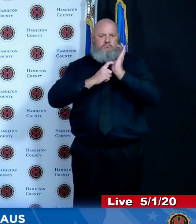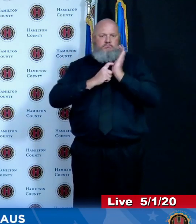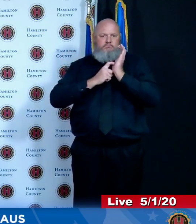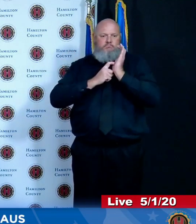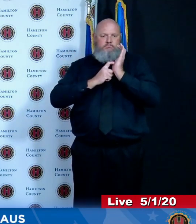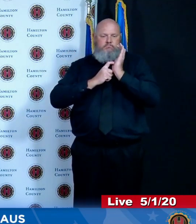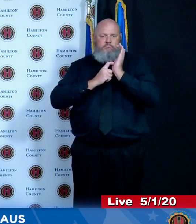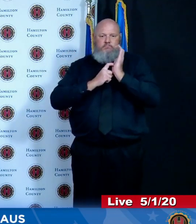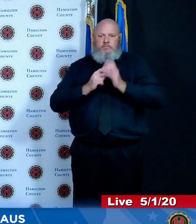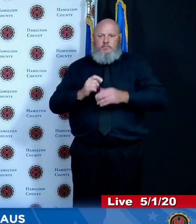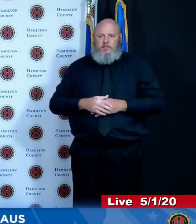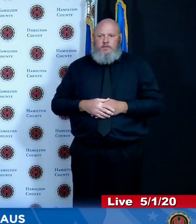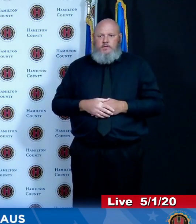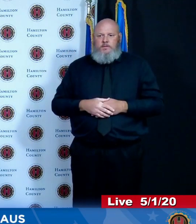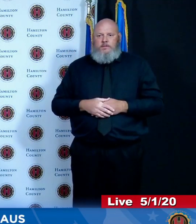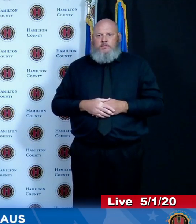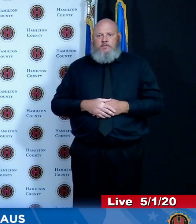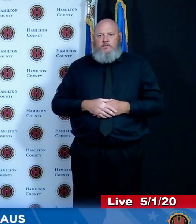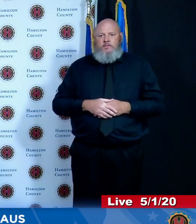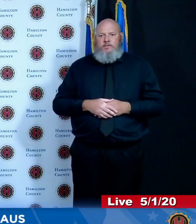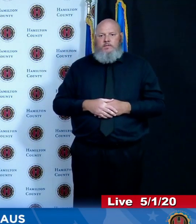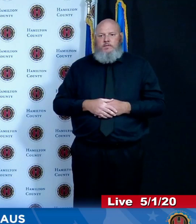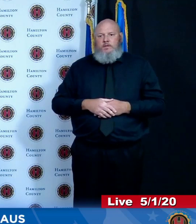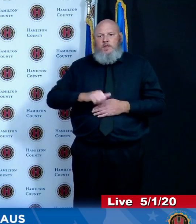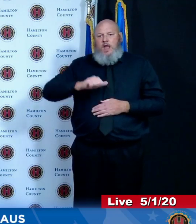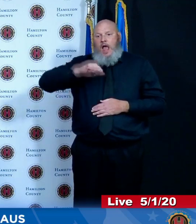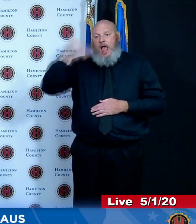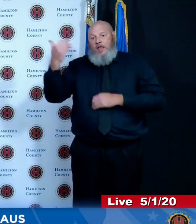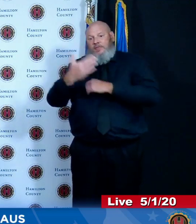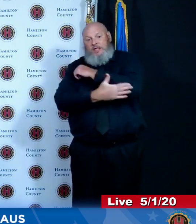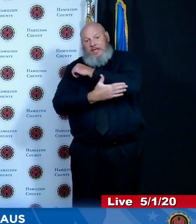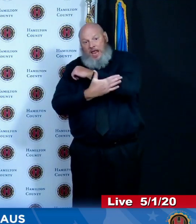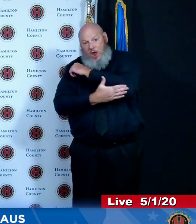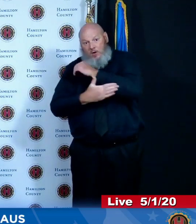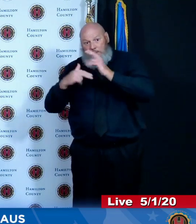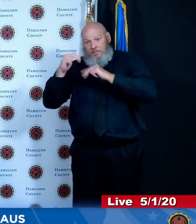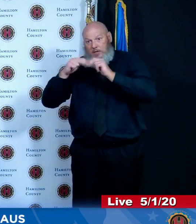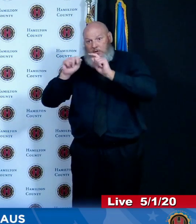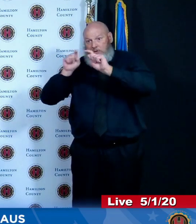those buildings and we're going to talk more about that on Monday Jeff Alluotto